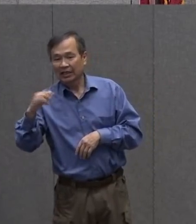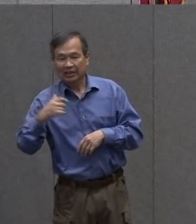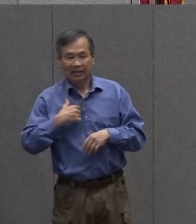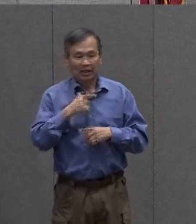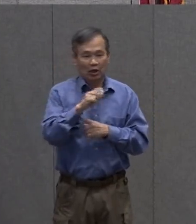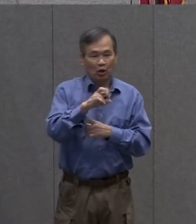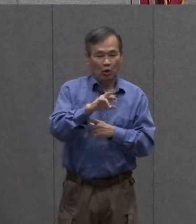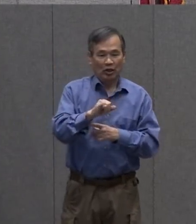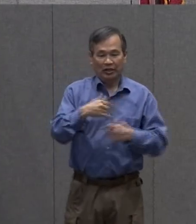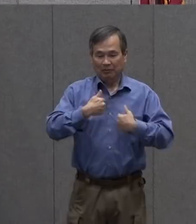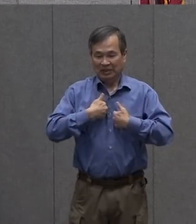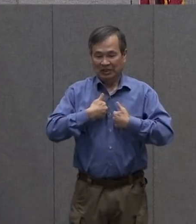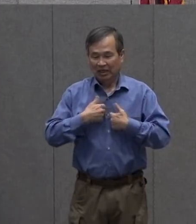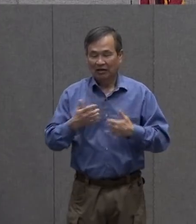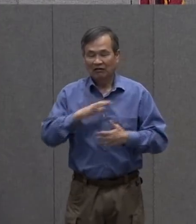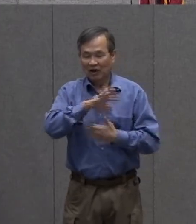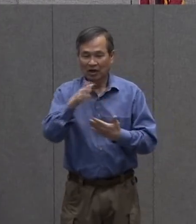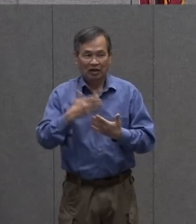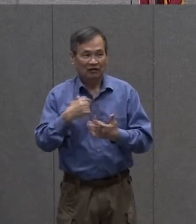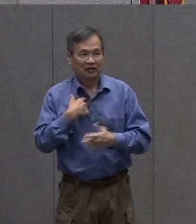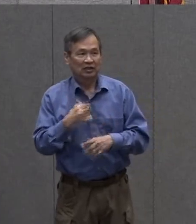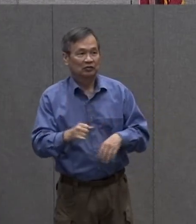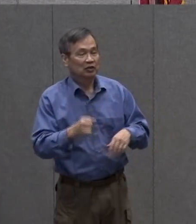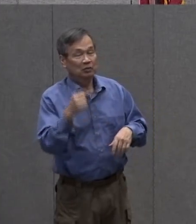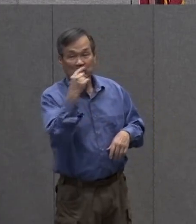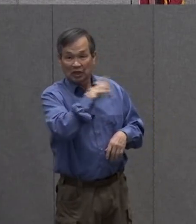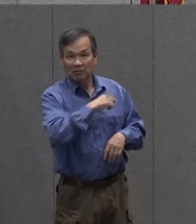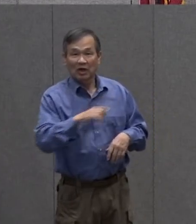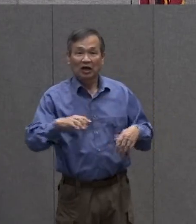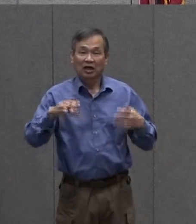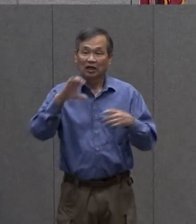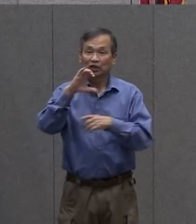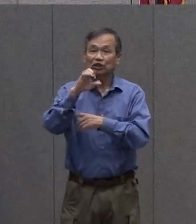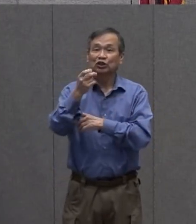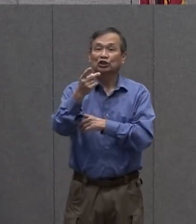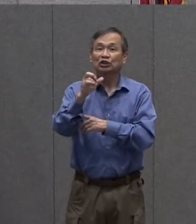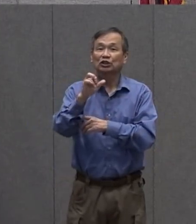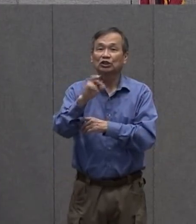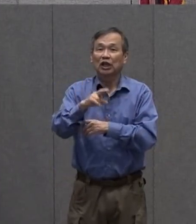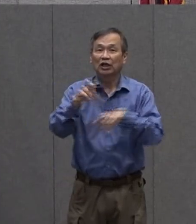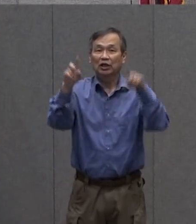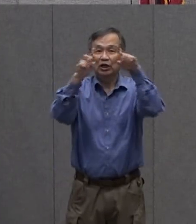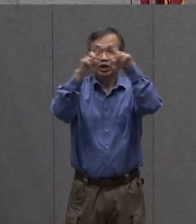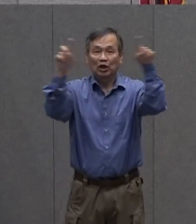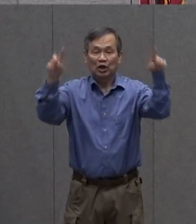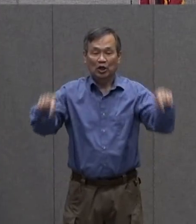And we put them on a checkerboard. So Mrs. Kay and I are gonna play together.